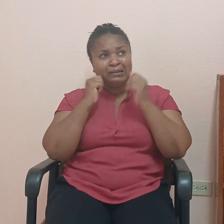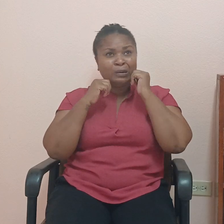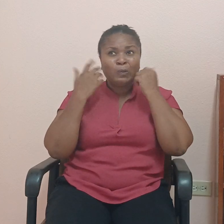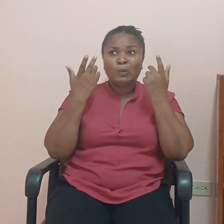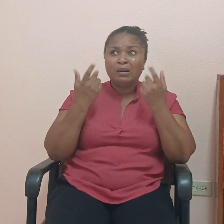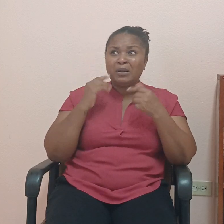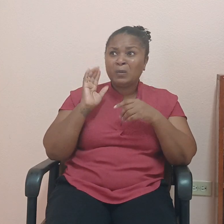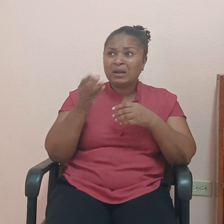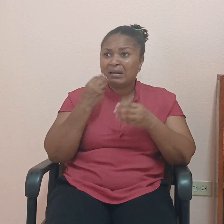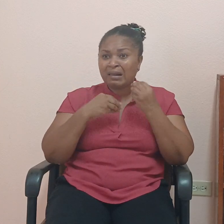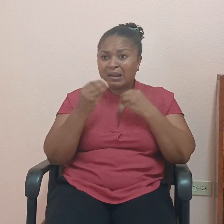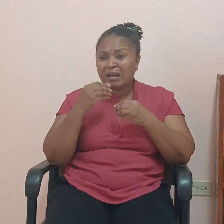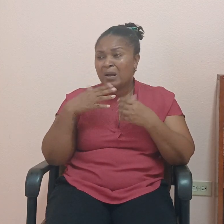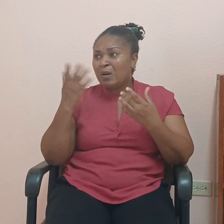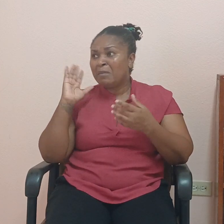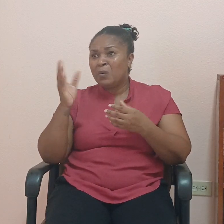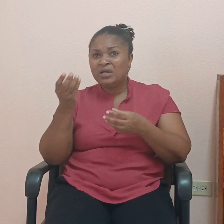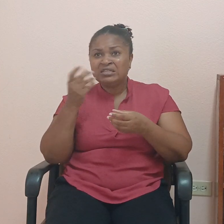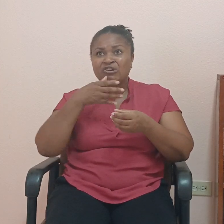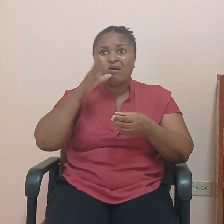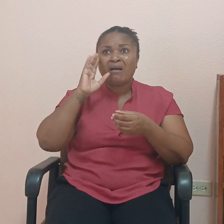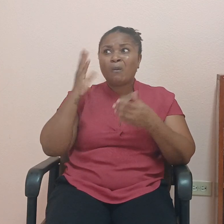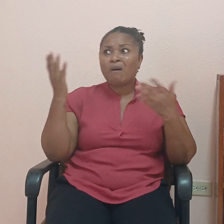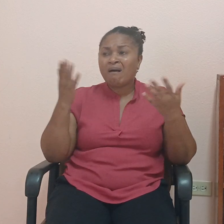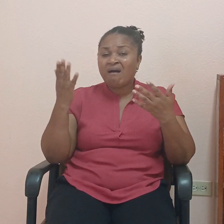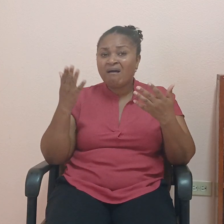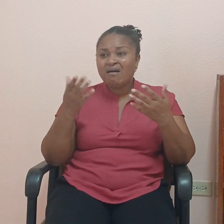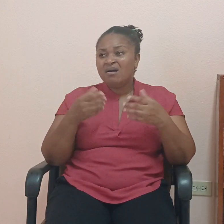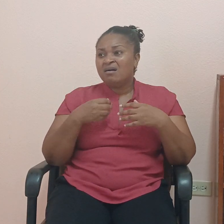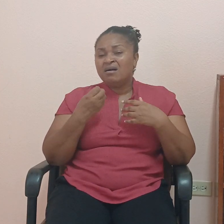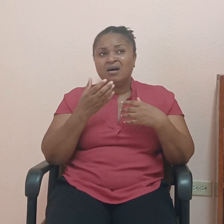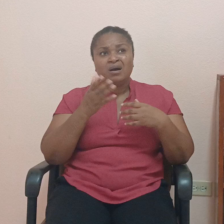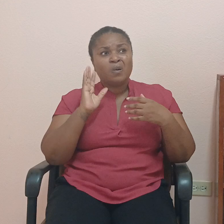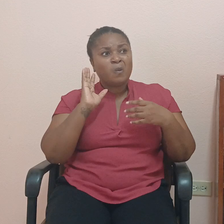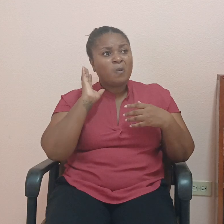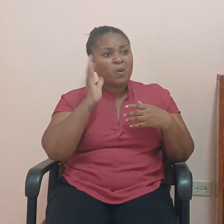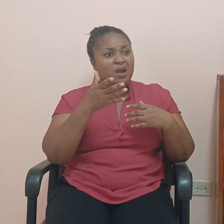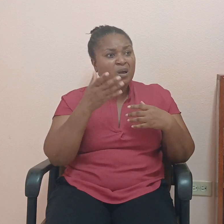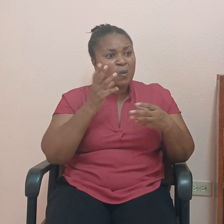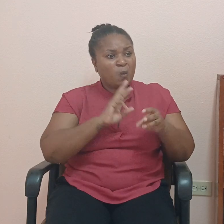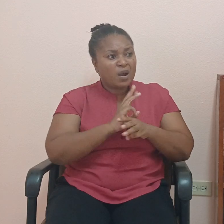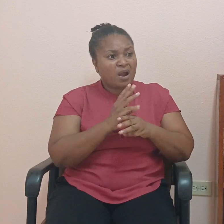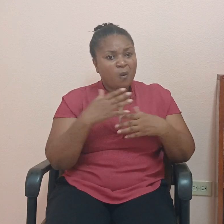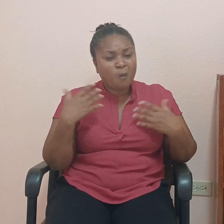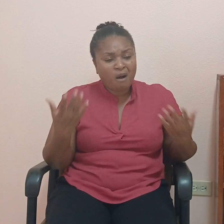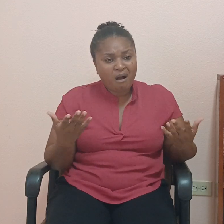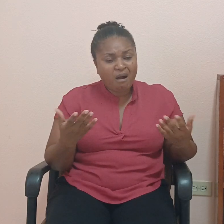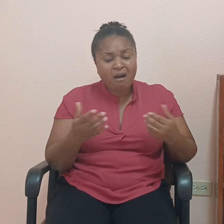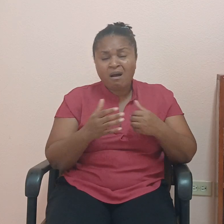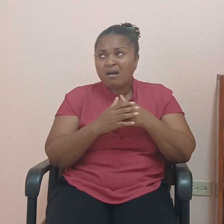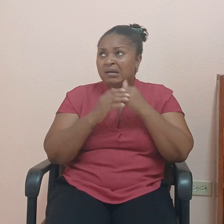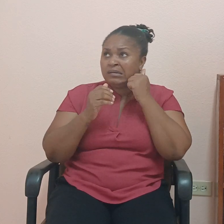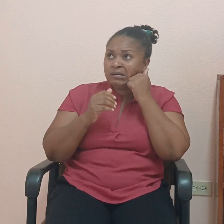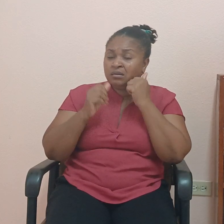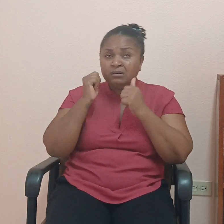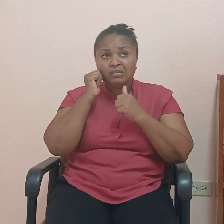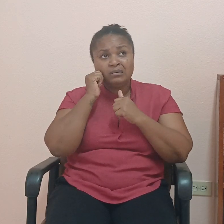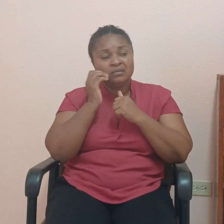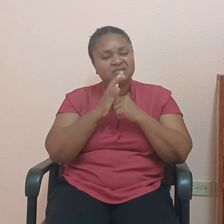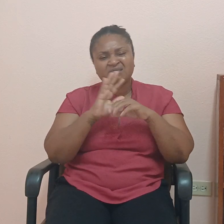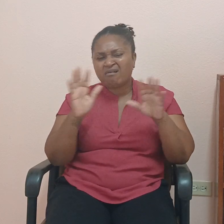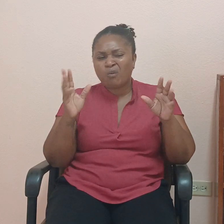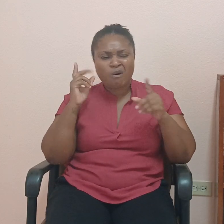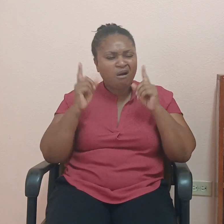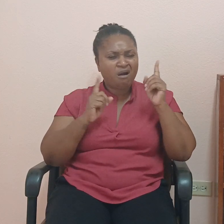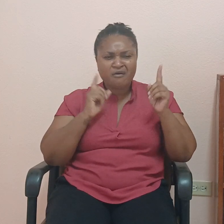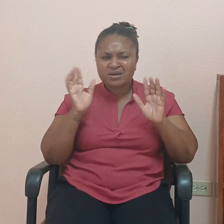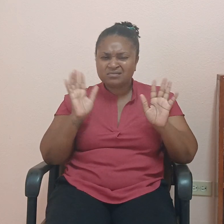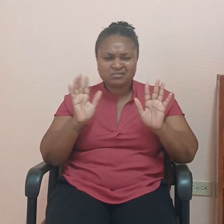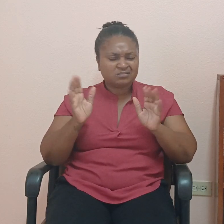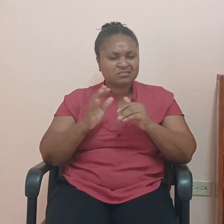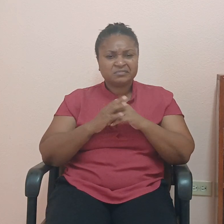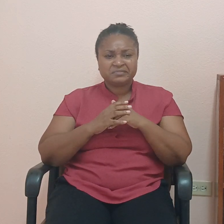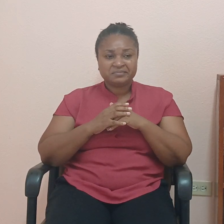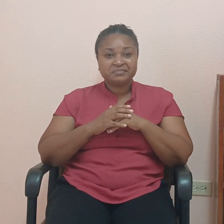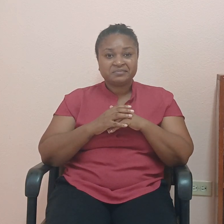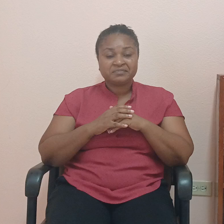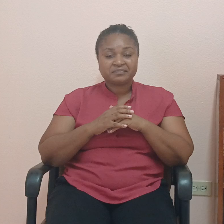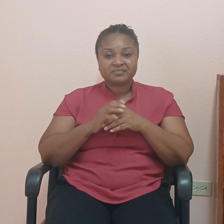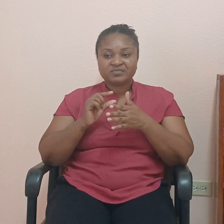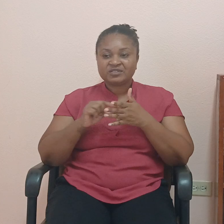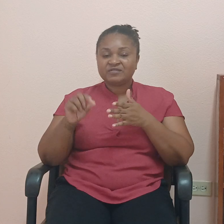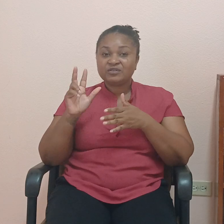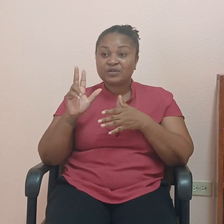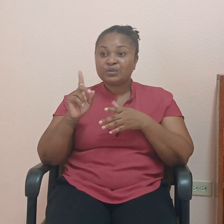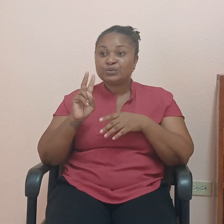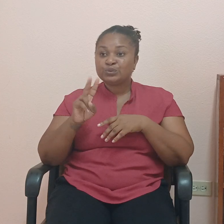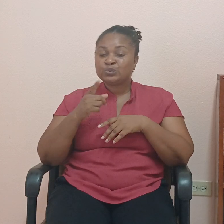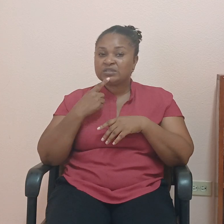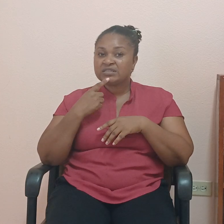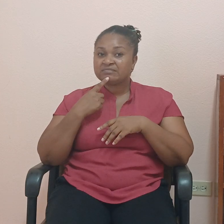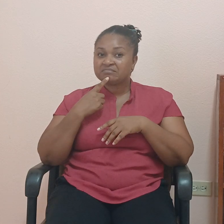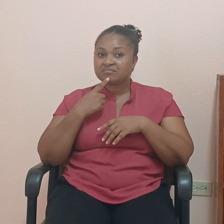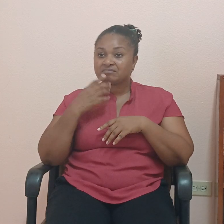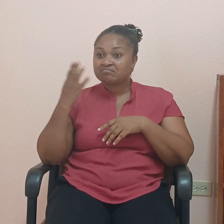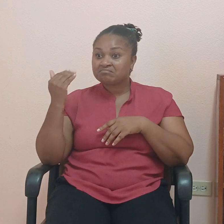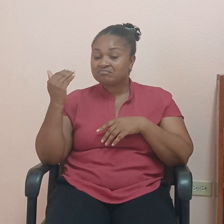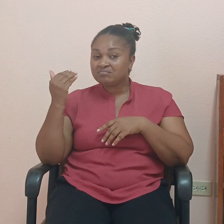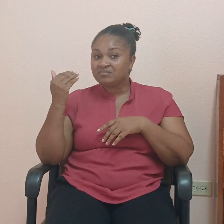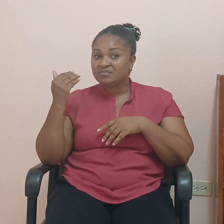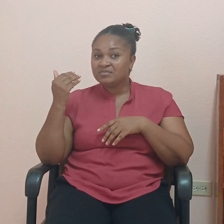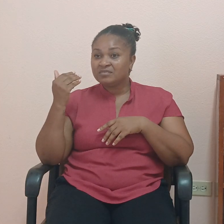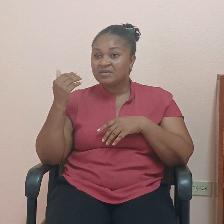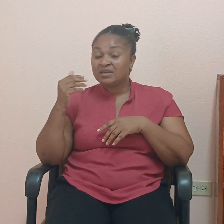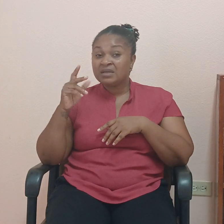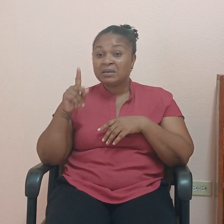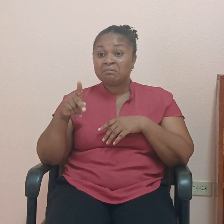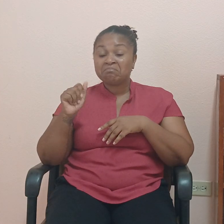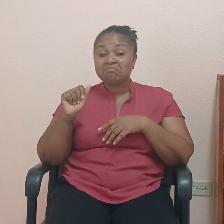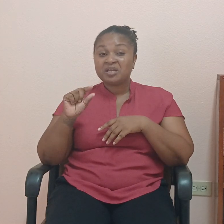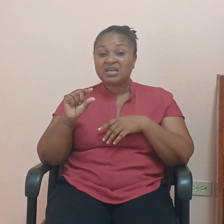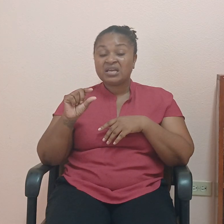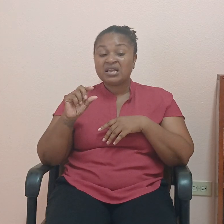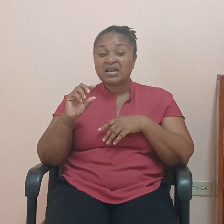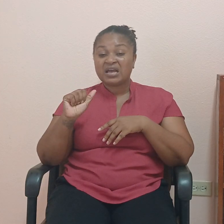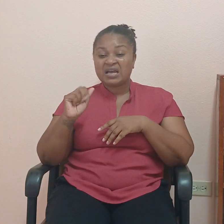or ‘What shall we drink?’ or ‘What shall we wear?’ 32 For the pagans run after all these things,